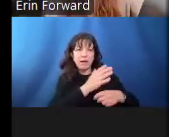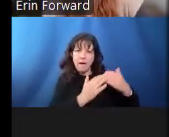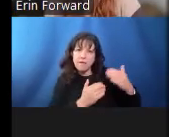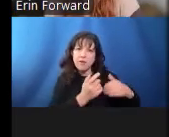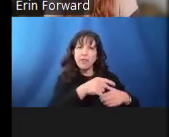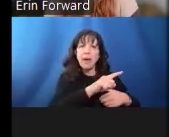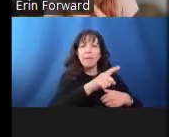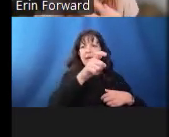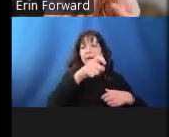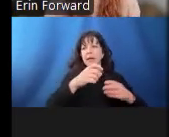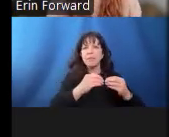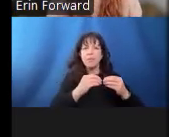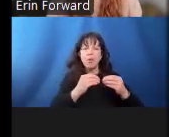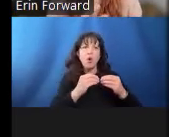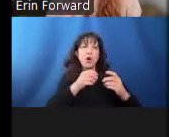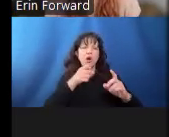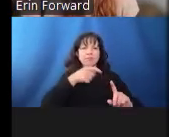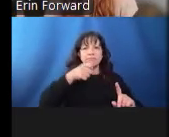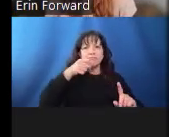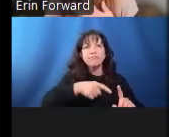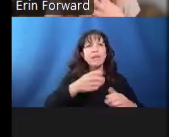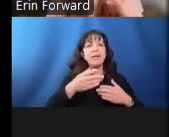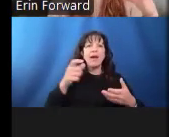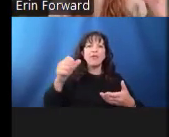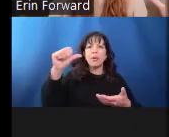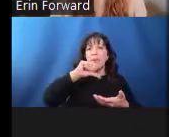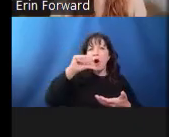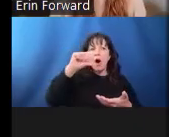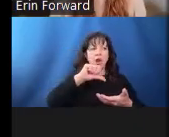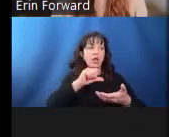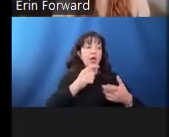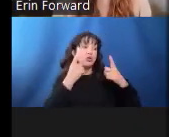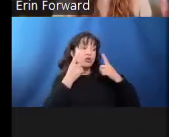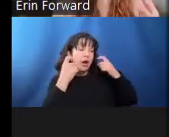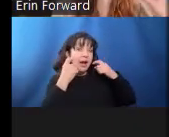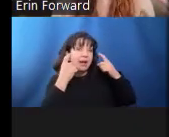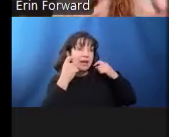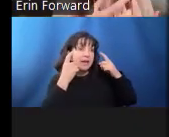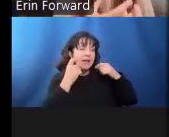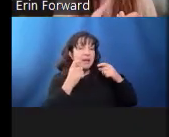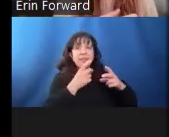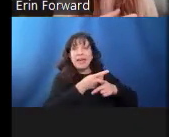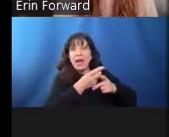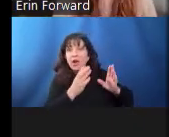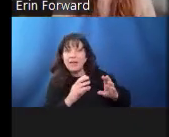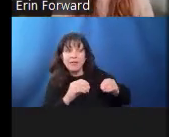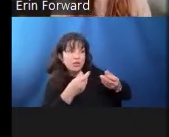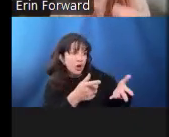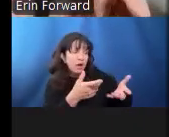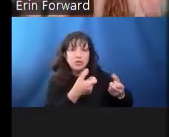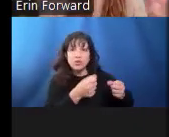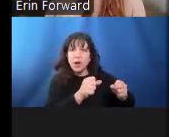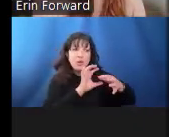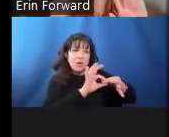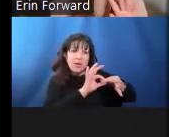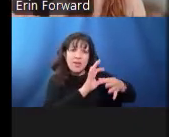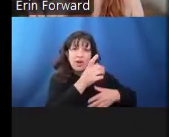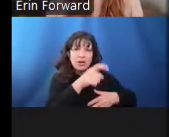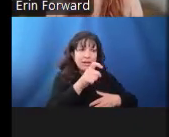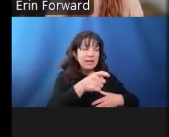a lot of sensory input, even after A bottle and they're crying, and the caregiver is, you know, trying to attune to their needs, but it's hard because their needs are very